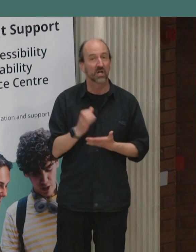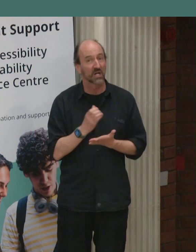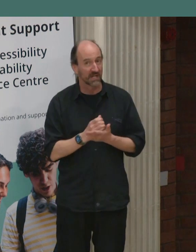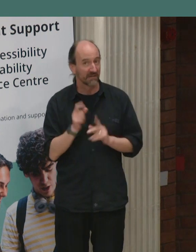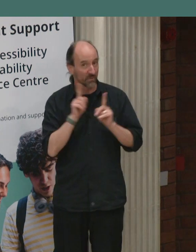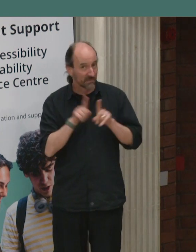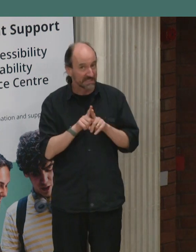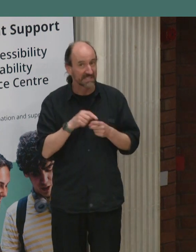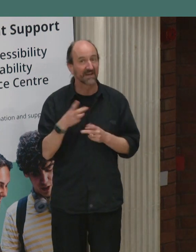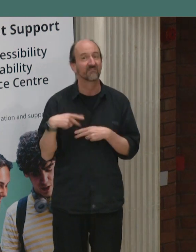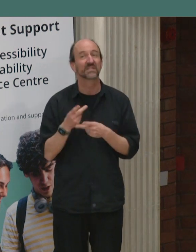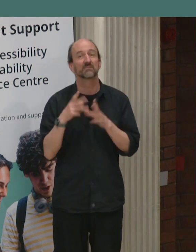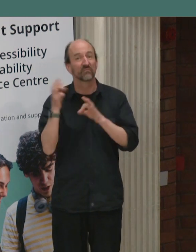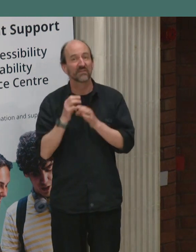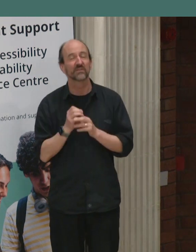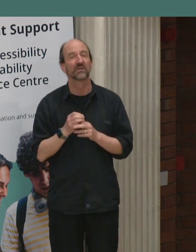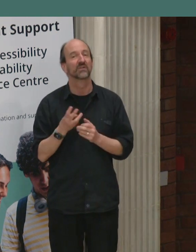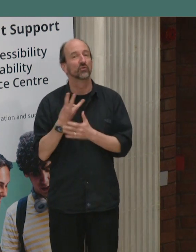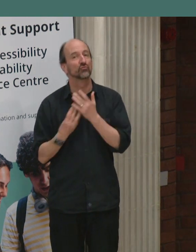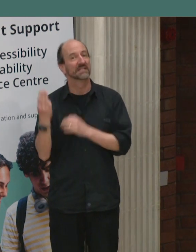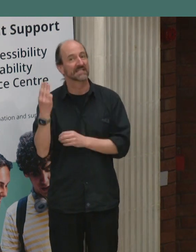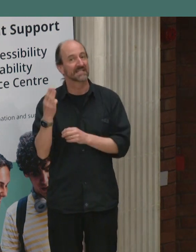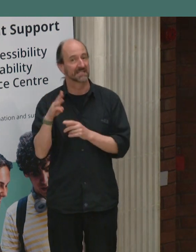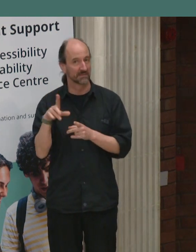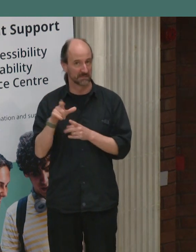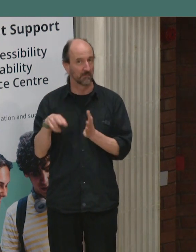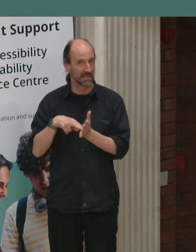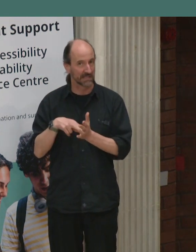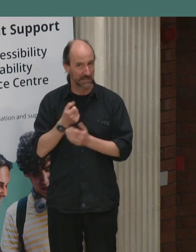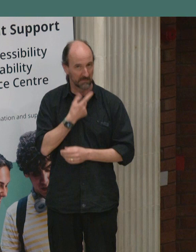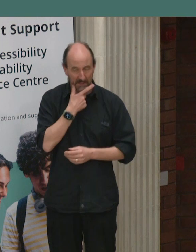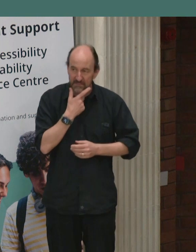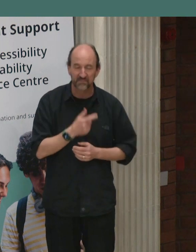of Health Sciences at Trinity College, Dublin. She has clinical and research experience and